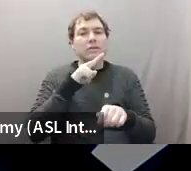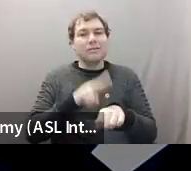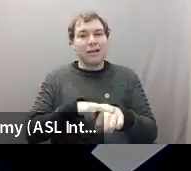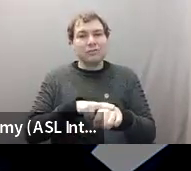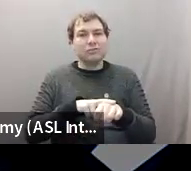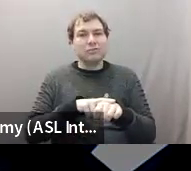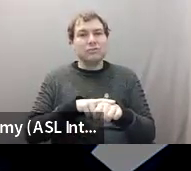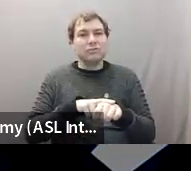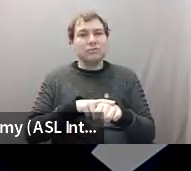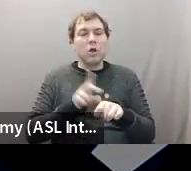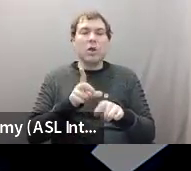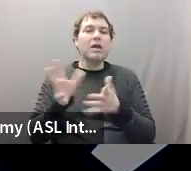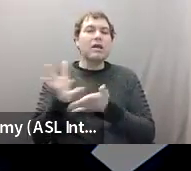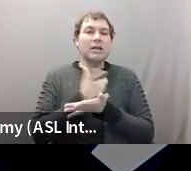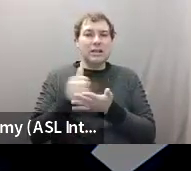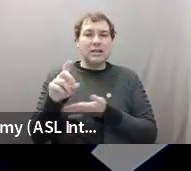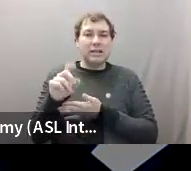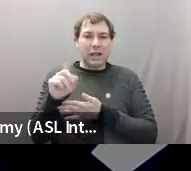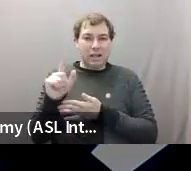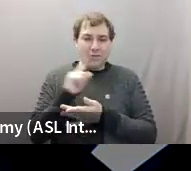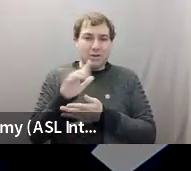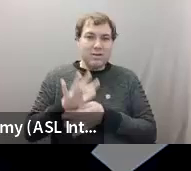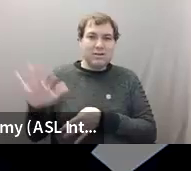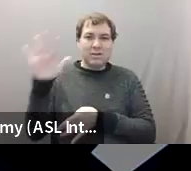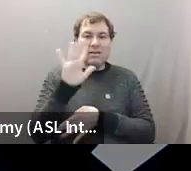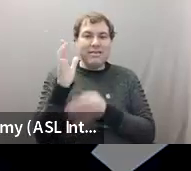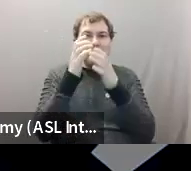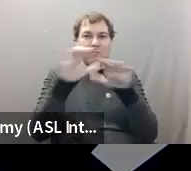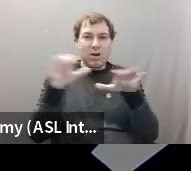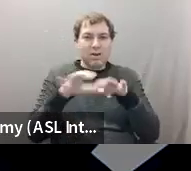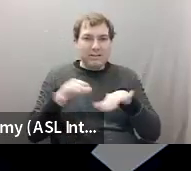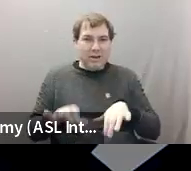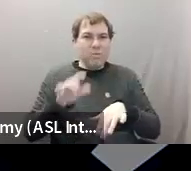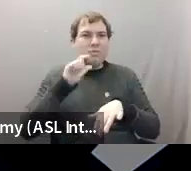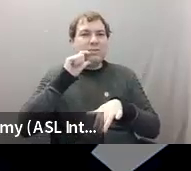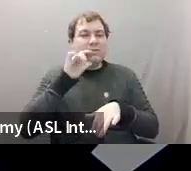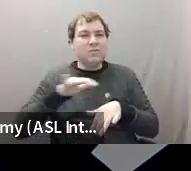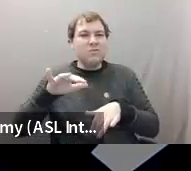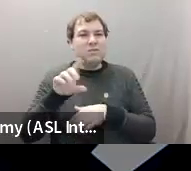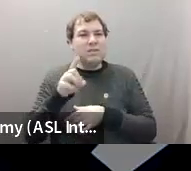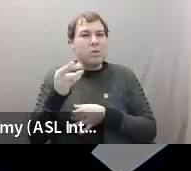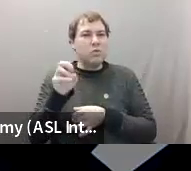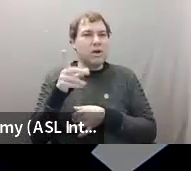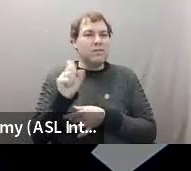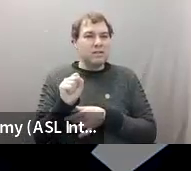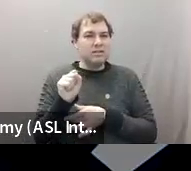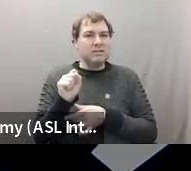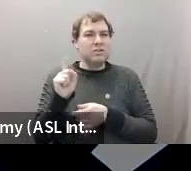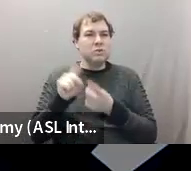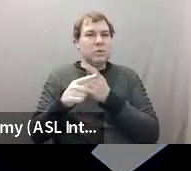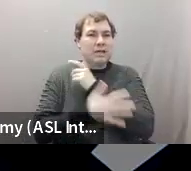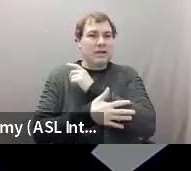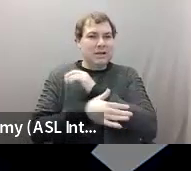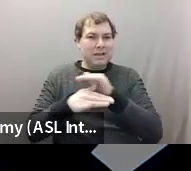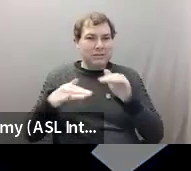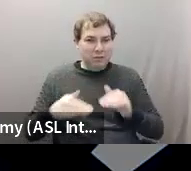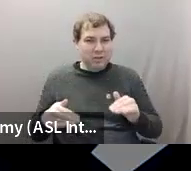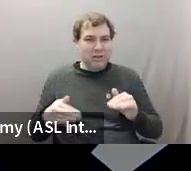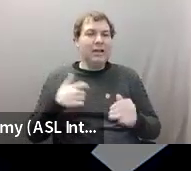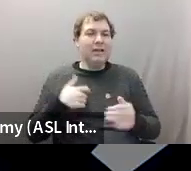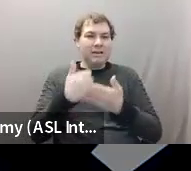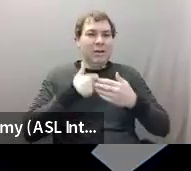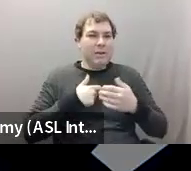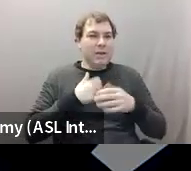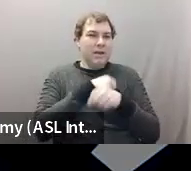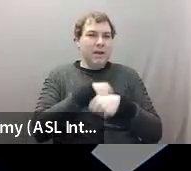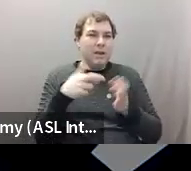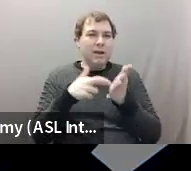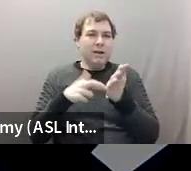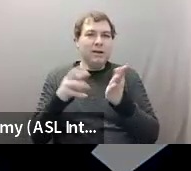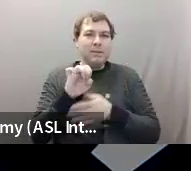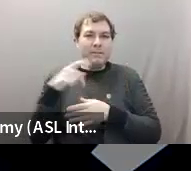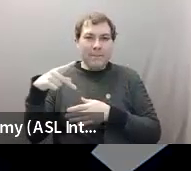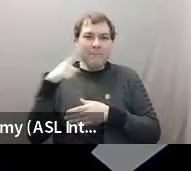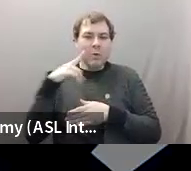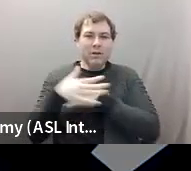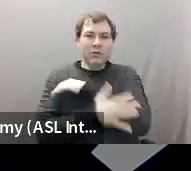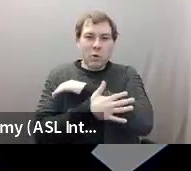Maria Cordova: they collect data nationally, and they can break down the demographics of the area you live in down to the county level. They also helped me create a resource maps for really rural communities.